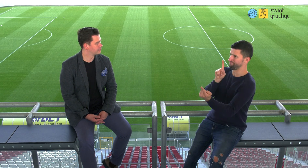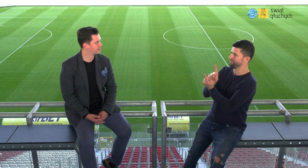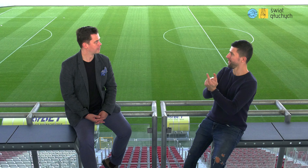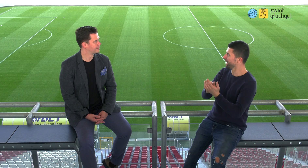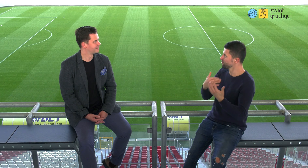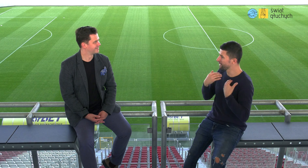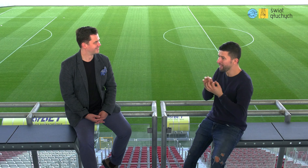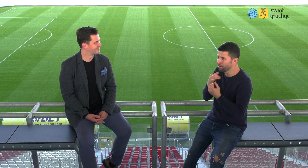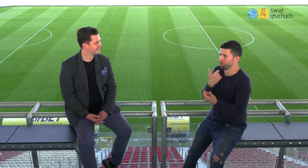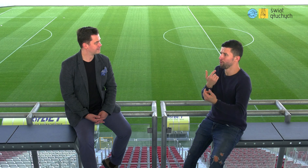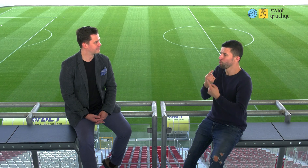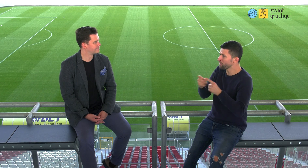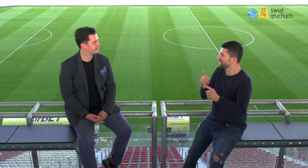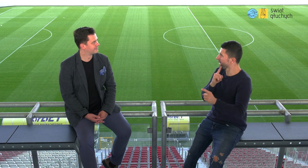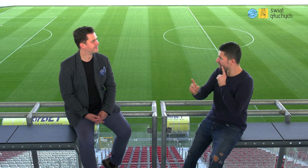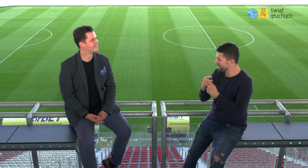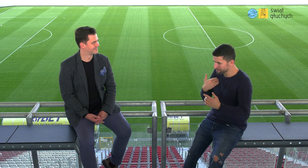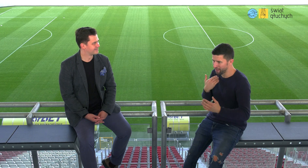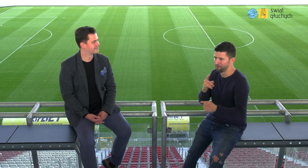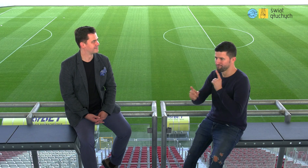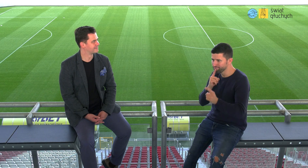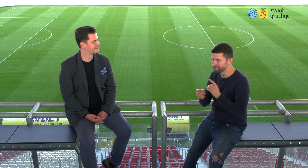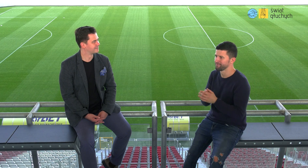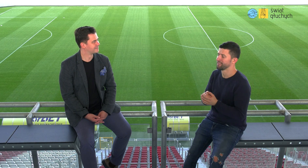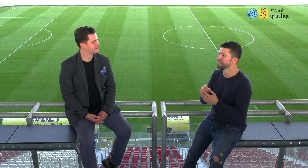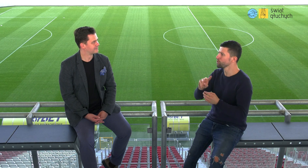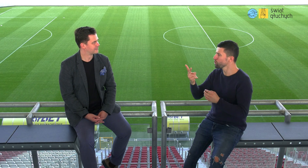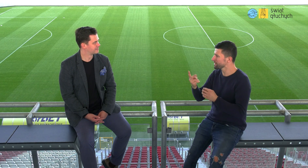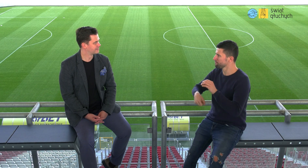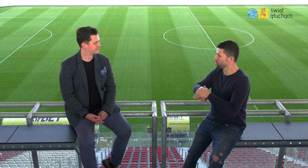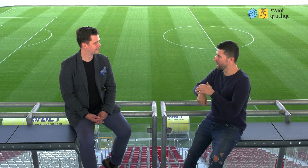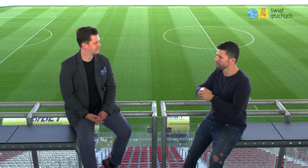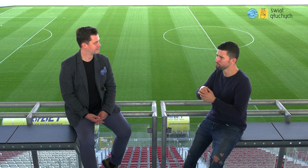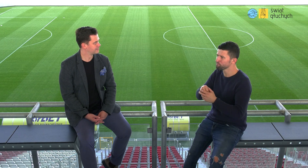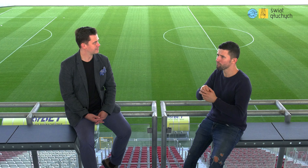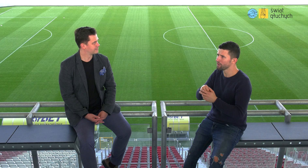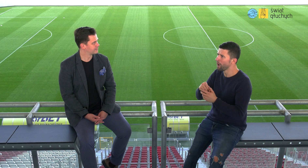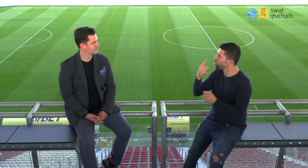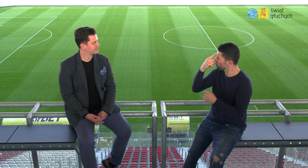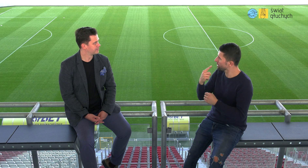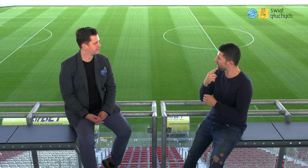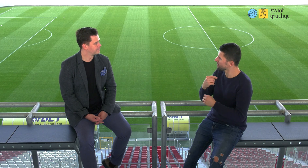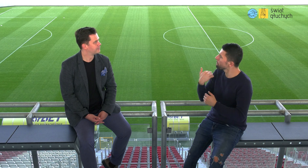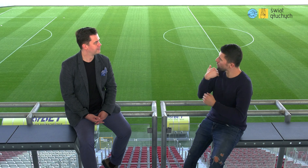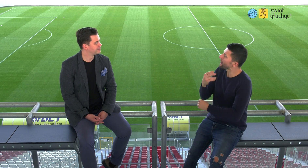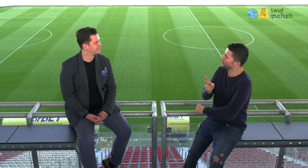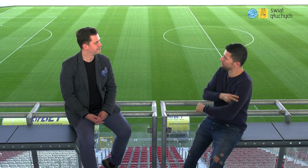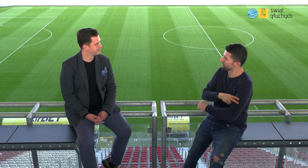I had the pleasure of talking with him for a while. The second footballer I met was Fernando Couto.